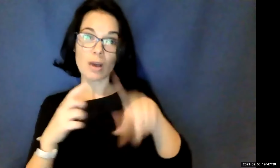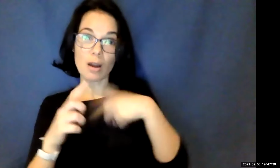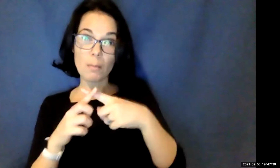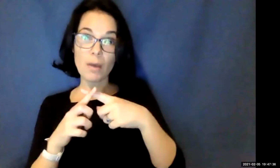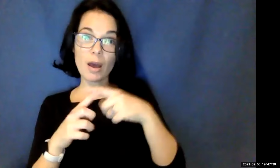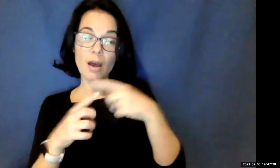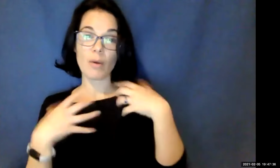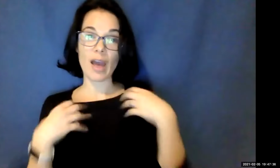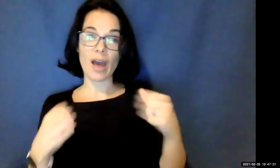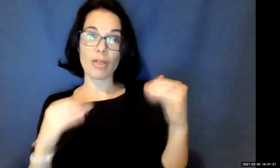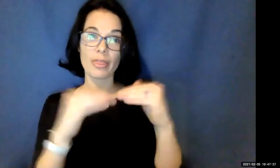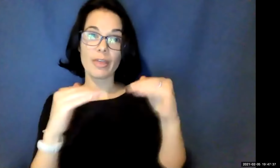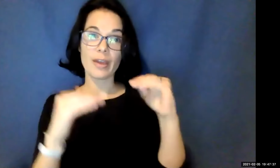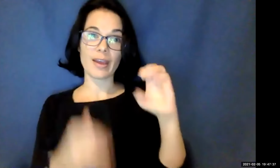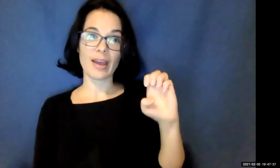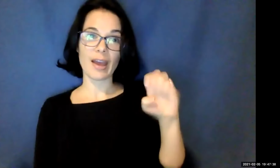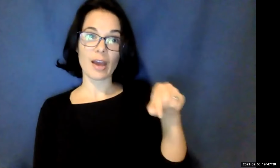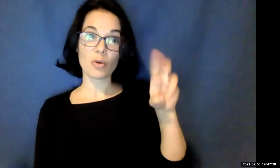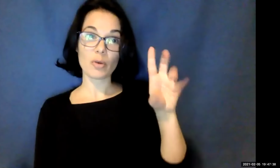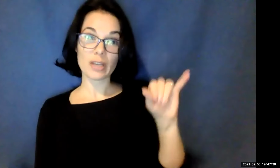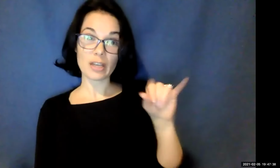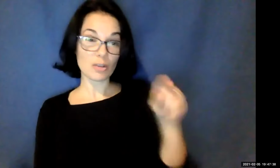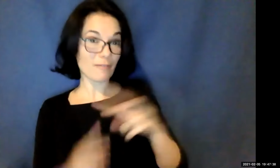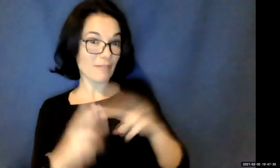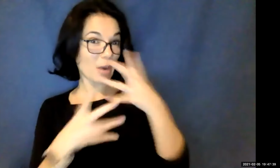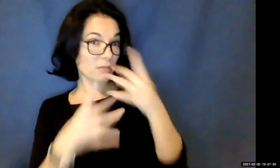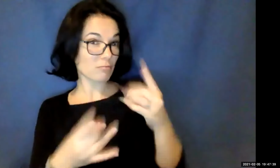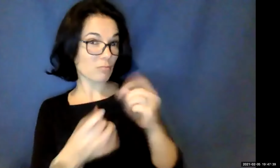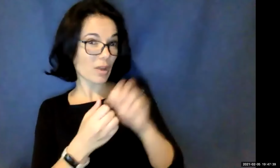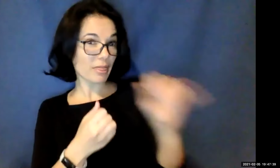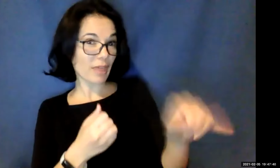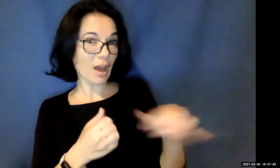you are very interested in that, as am I. DR. SAYONE: Absolutely.